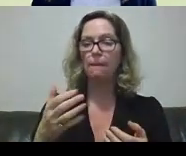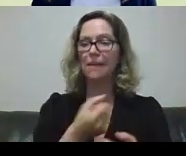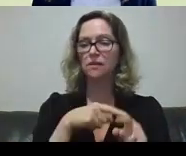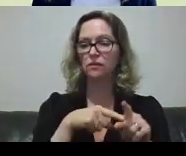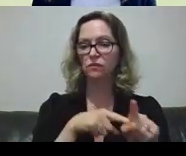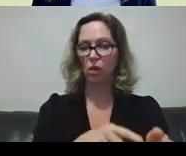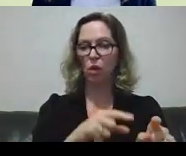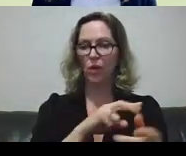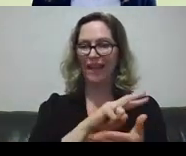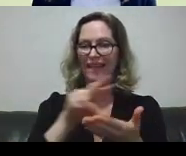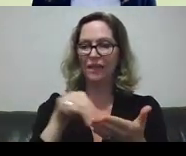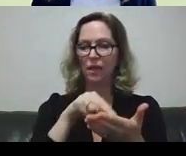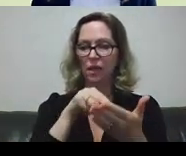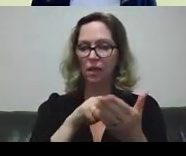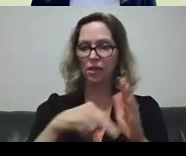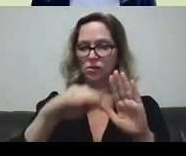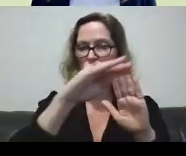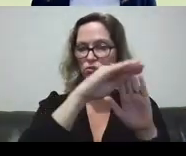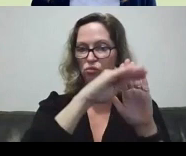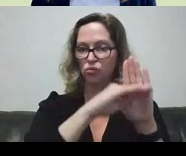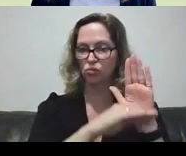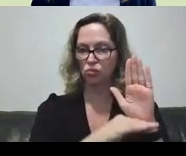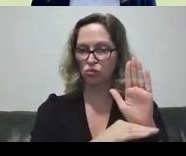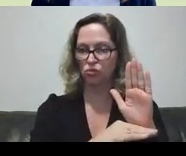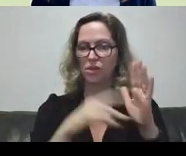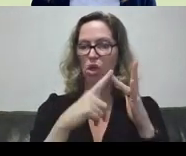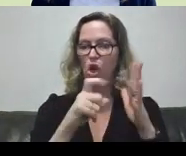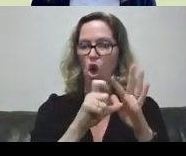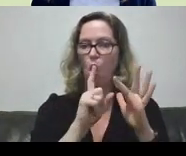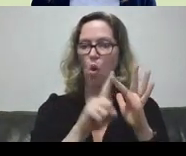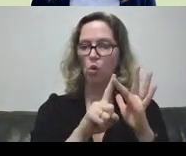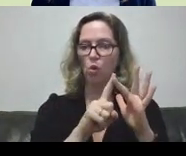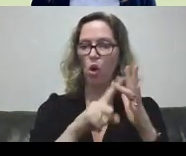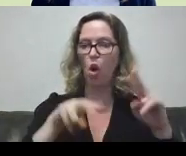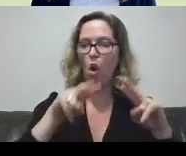to know that code of conduct that way if something is gone a miss you can